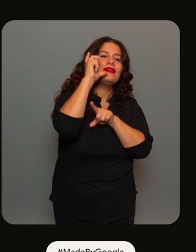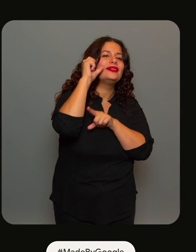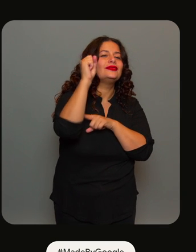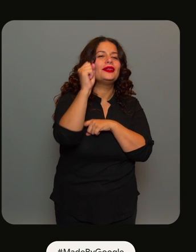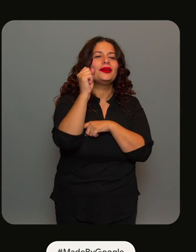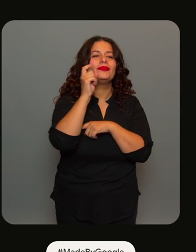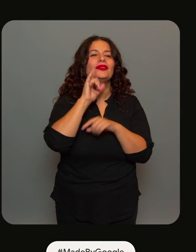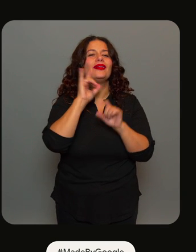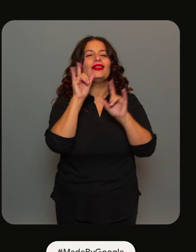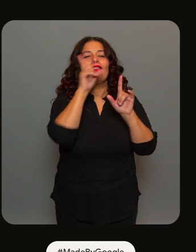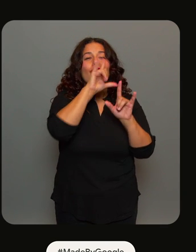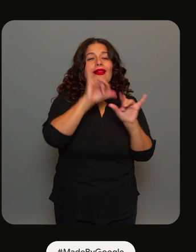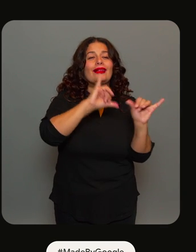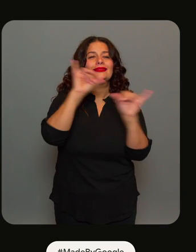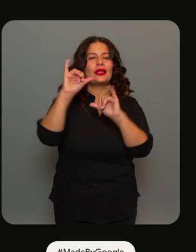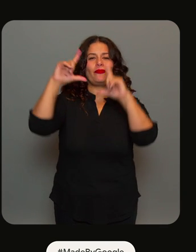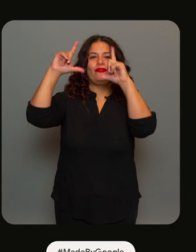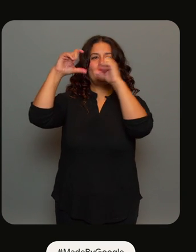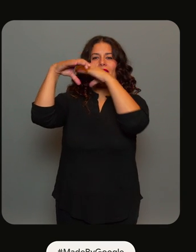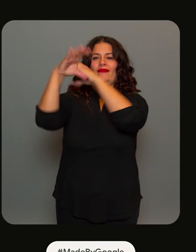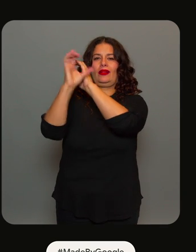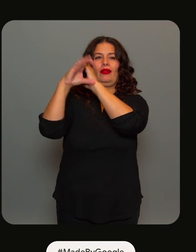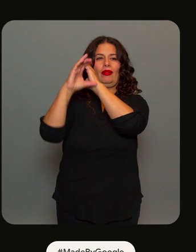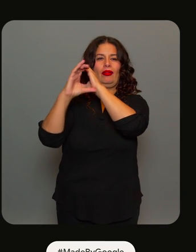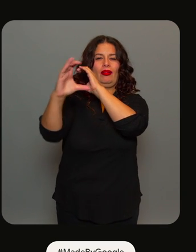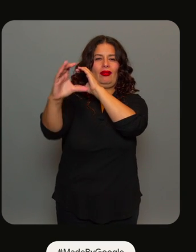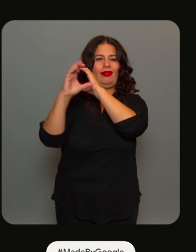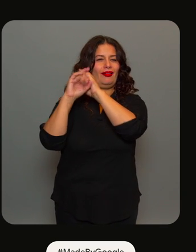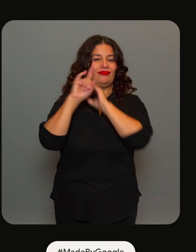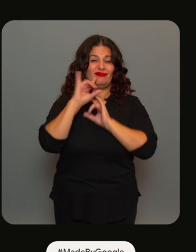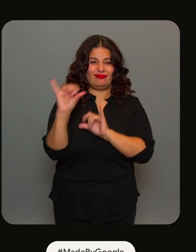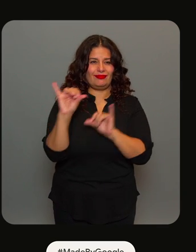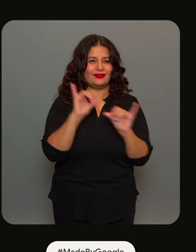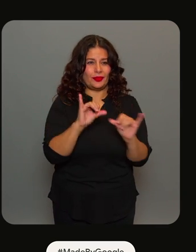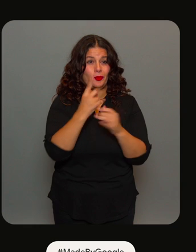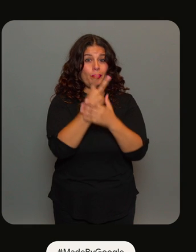And because both phones share the same large main sensor, you